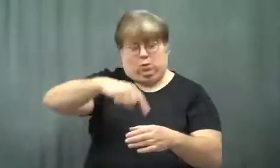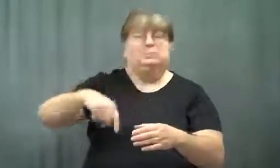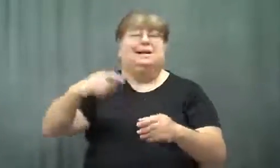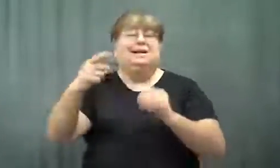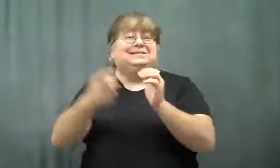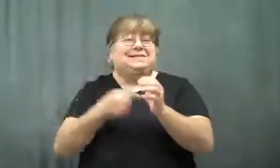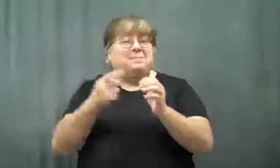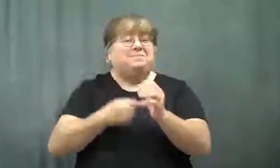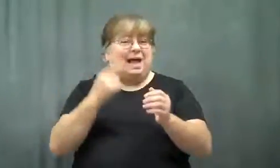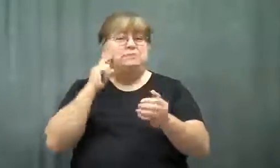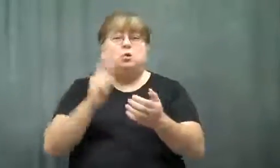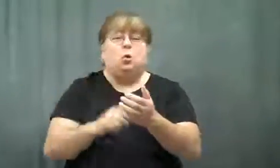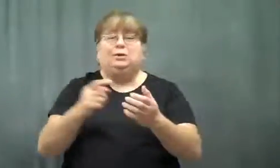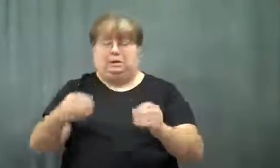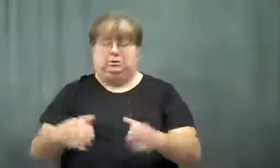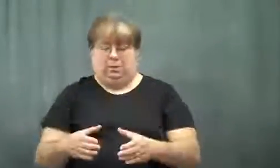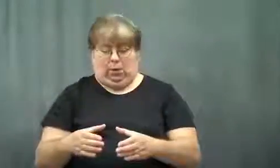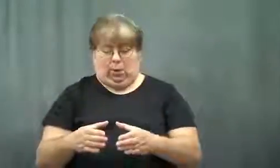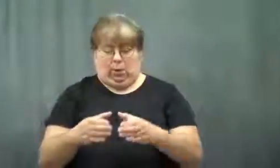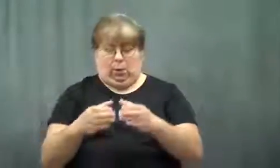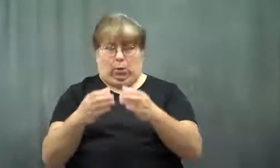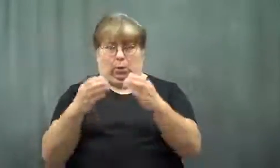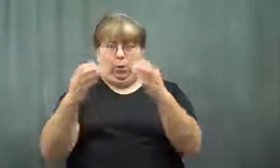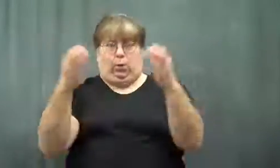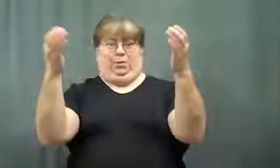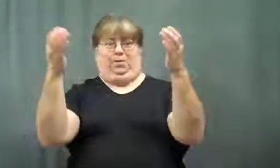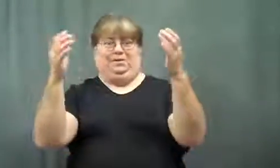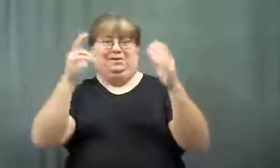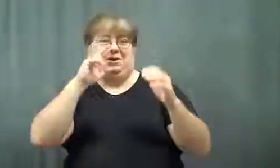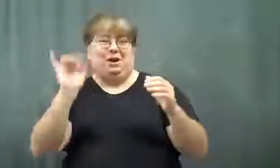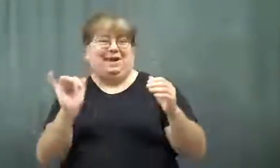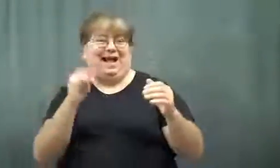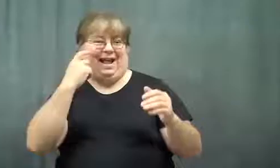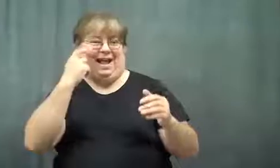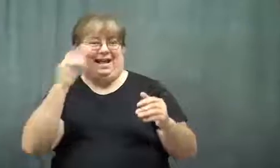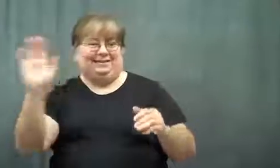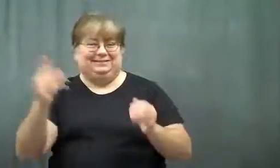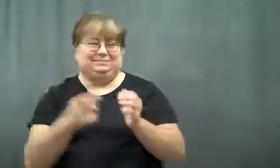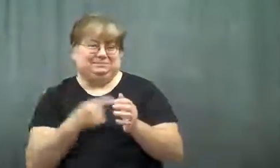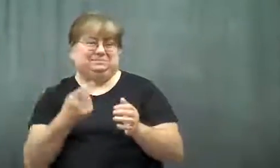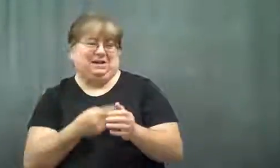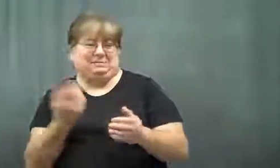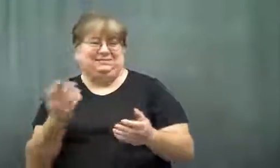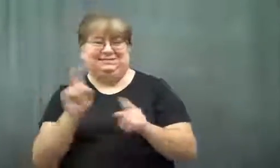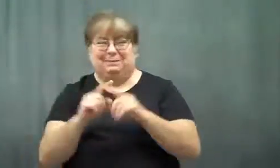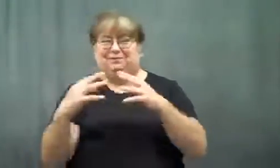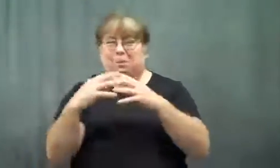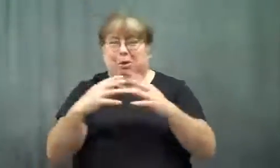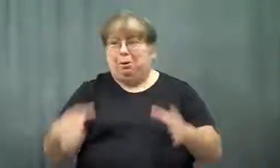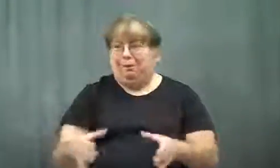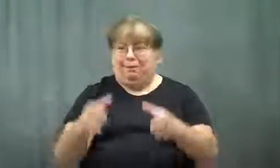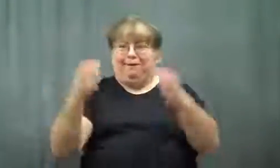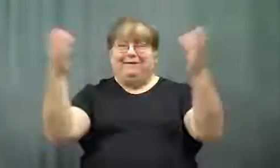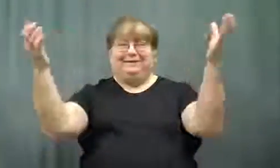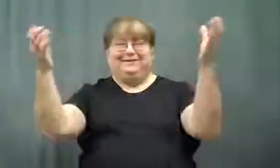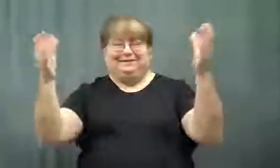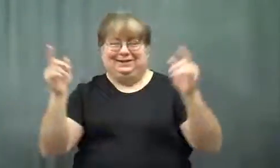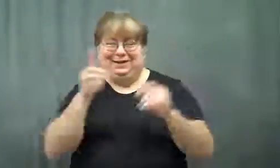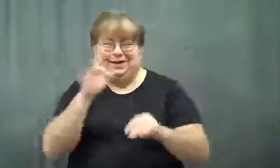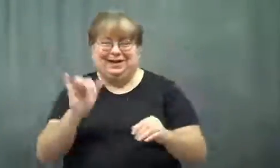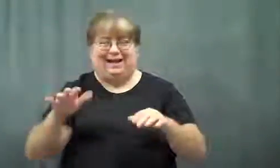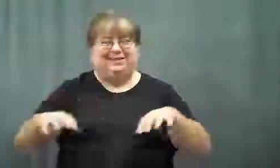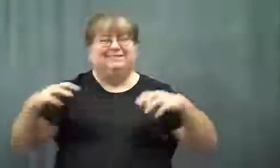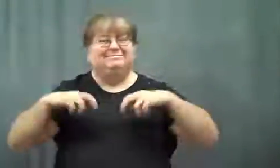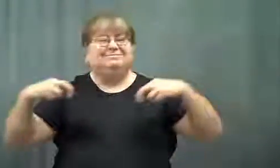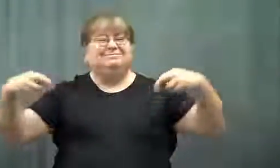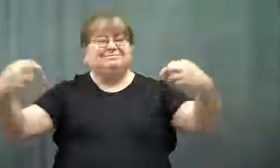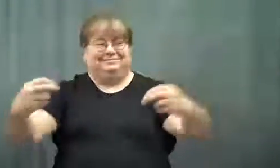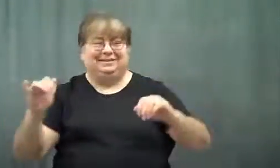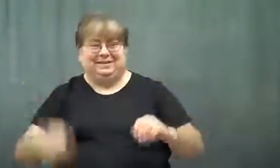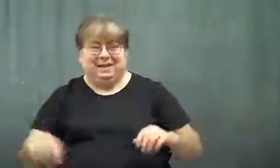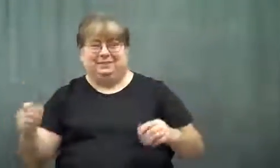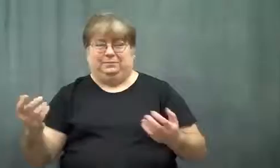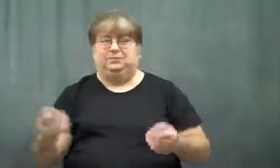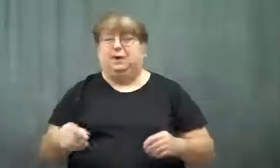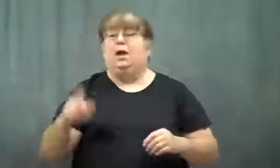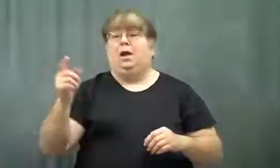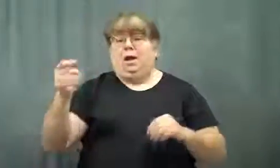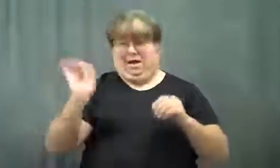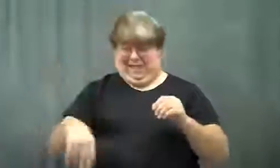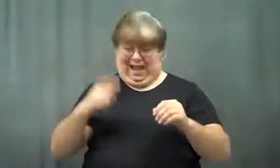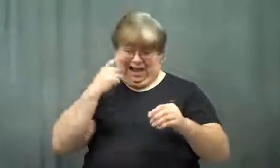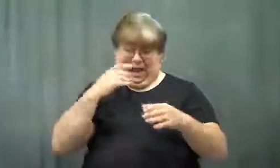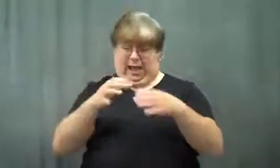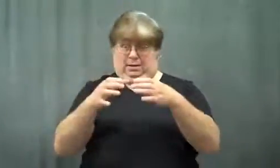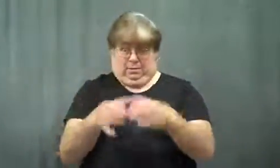Sometimes they grow larger at the top, like a football stadium.